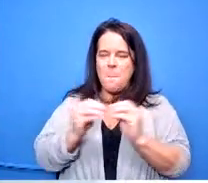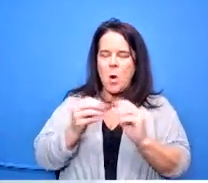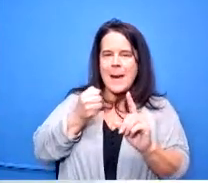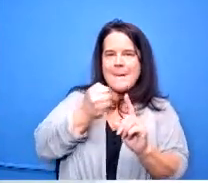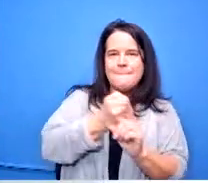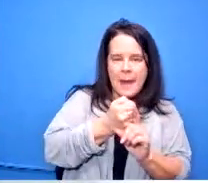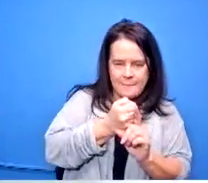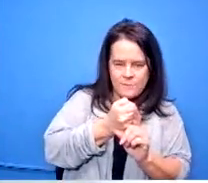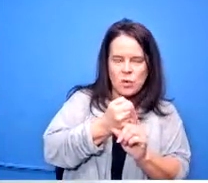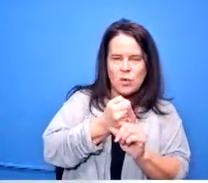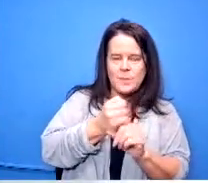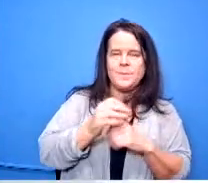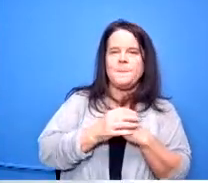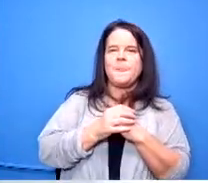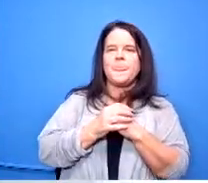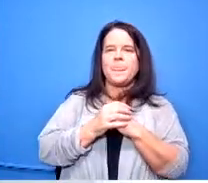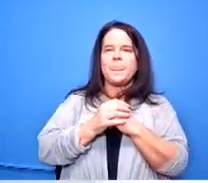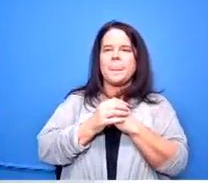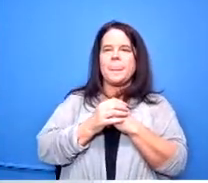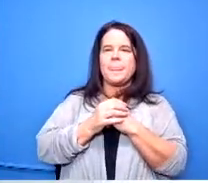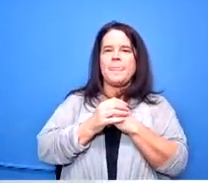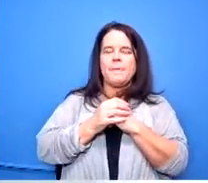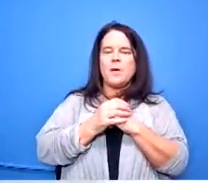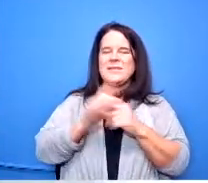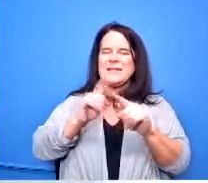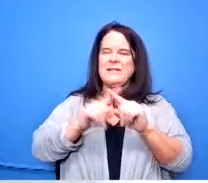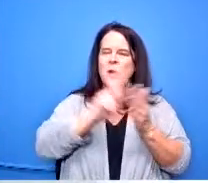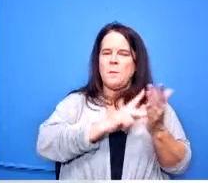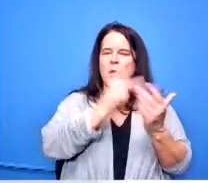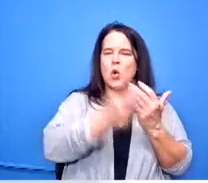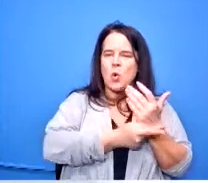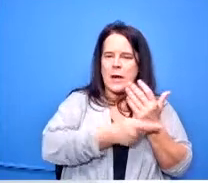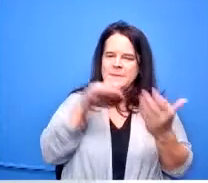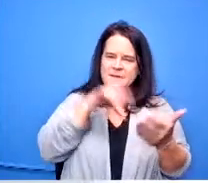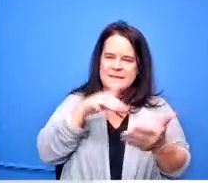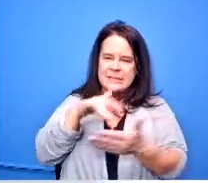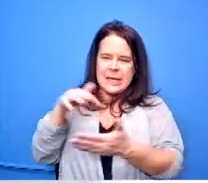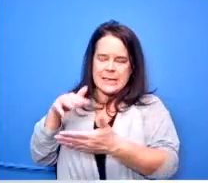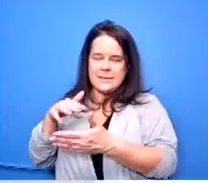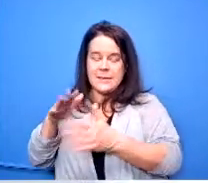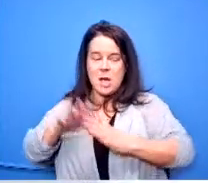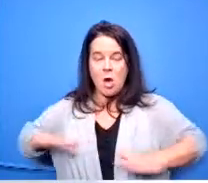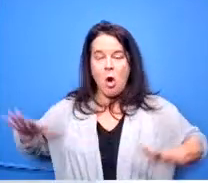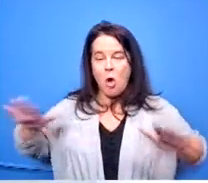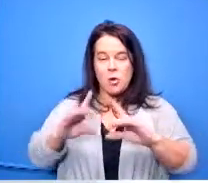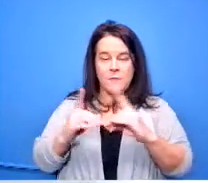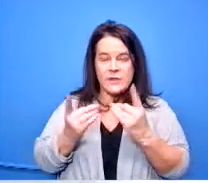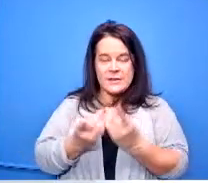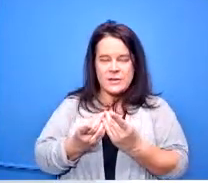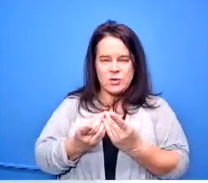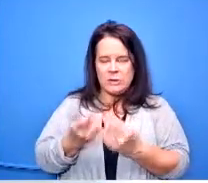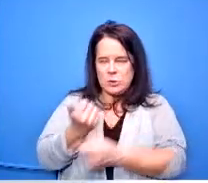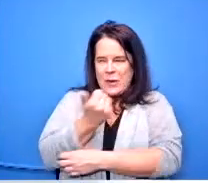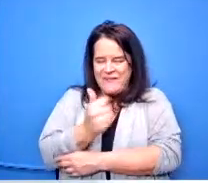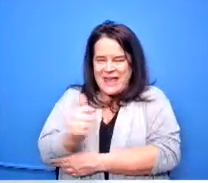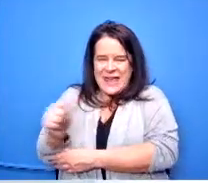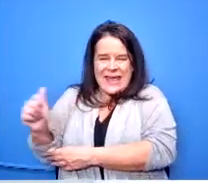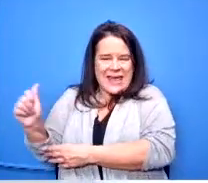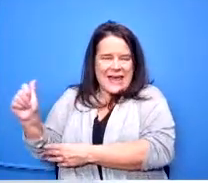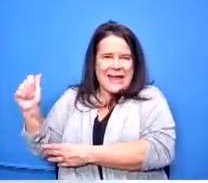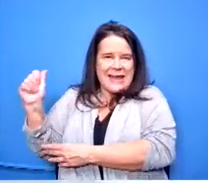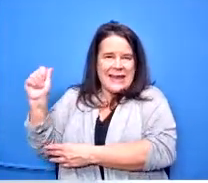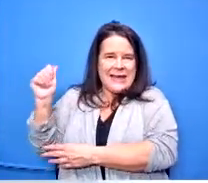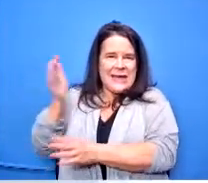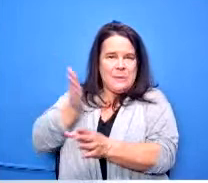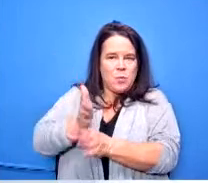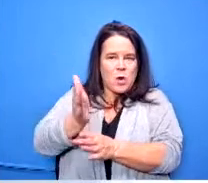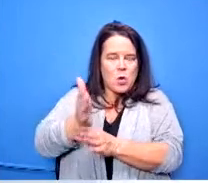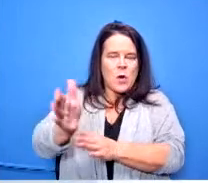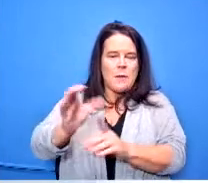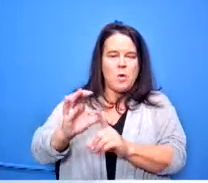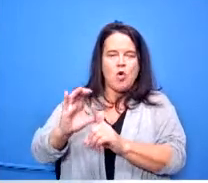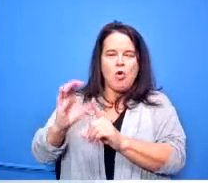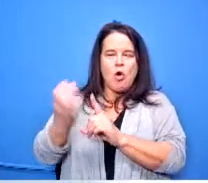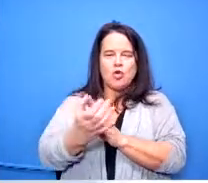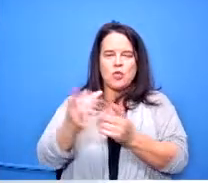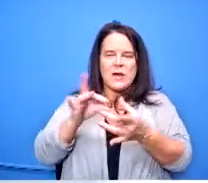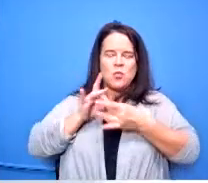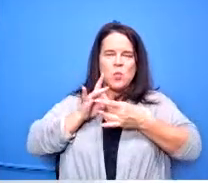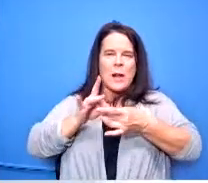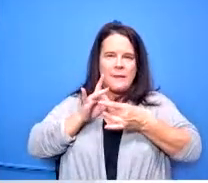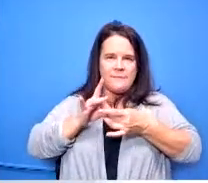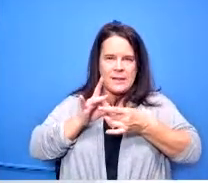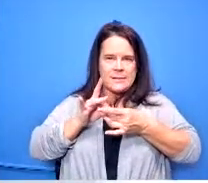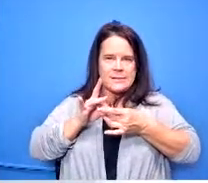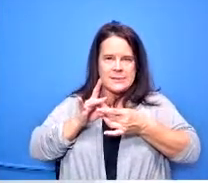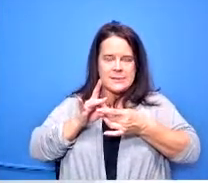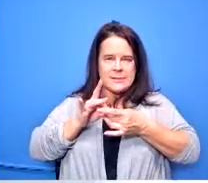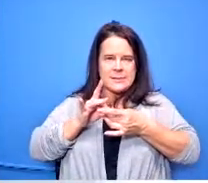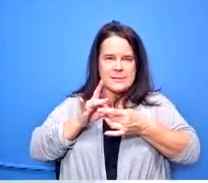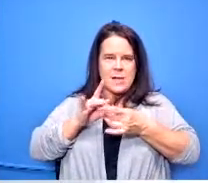do we as a district have any program of studies that is culturally relevant to our students where